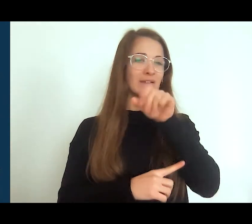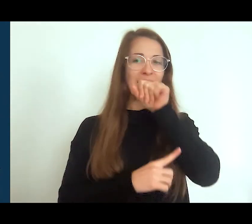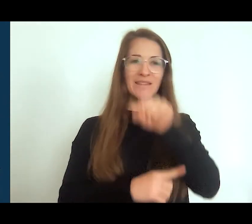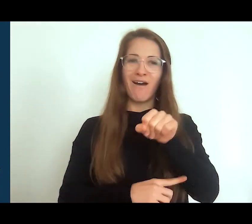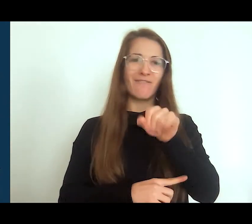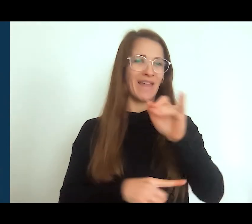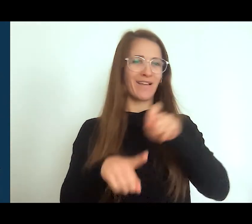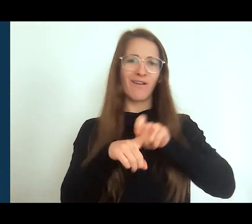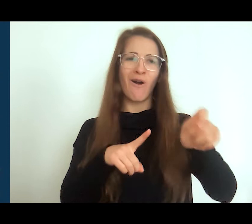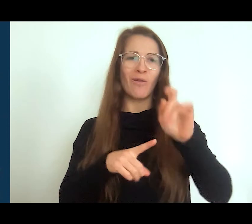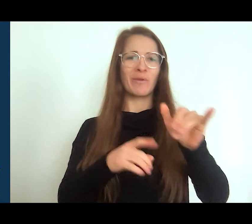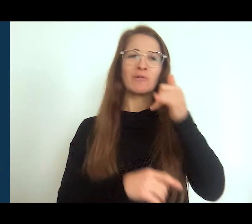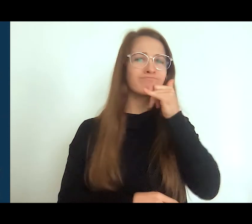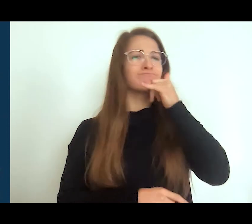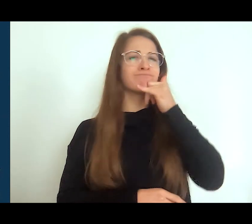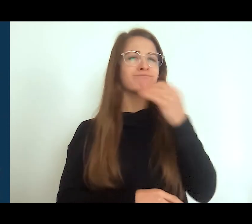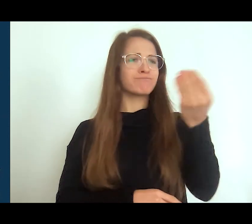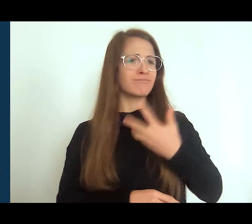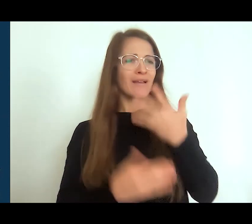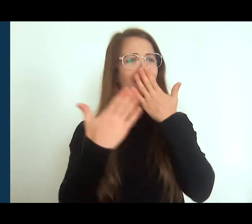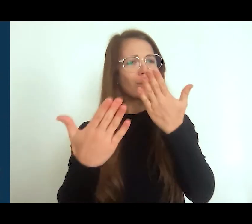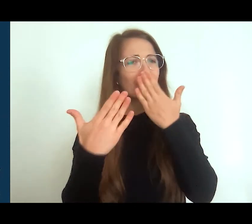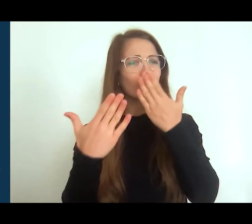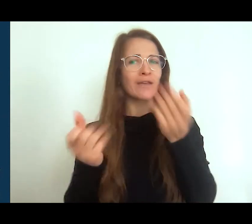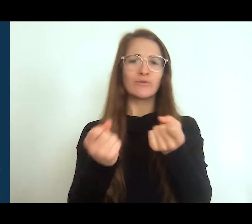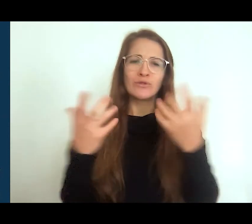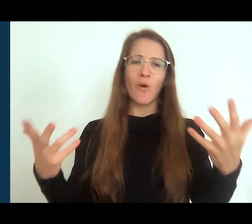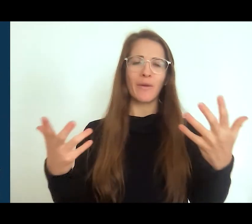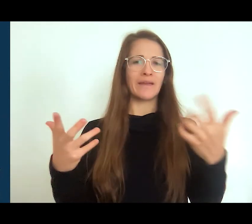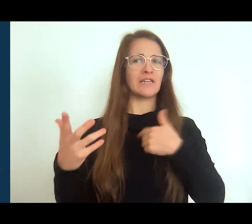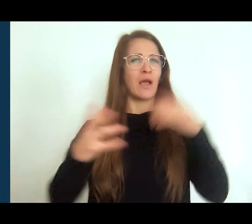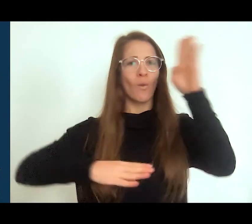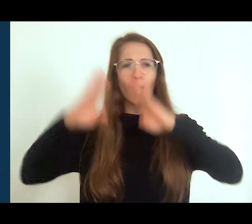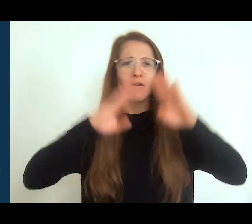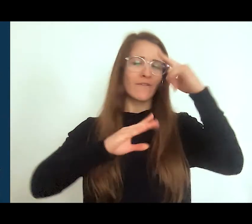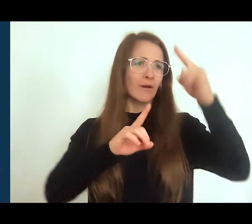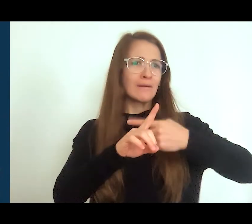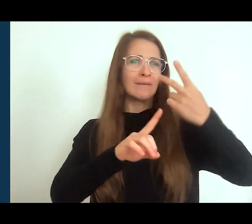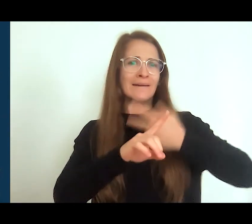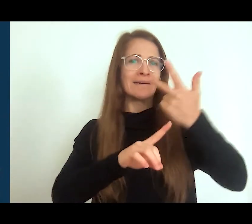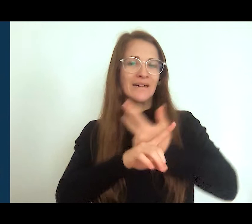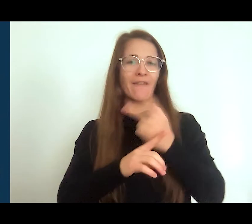GIVING THEM THE SKILLS THEY NEED. I LOVE THE CALLS, THANK YOU, THANK YOU, THANK YOU SO MUCH, I